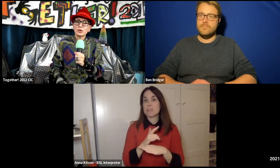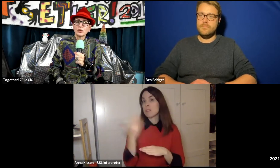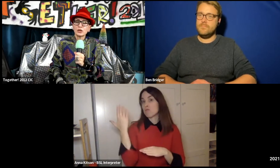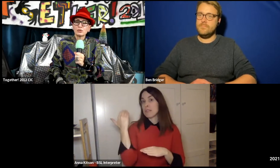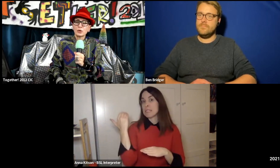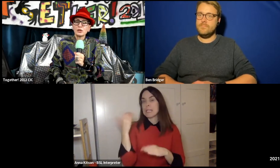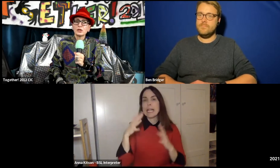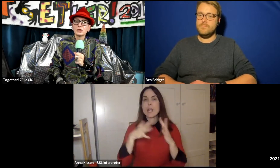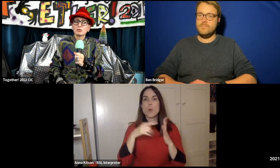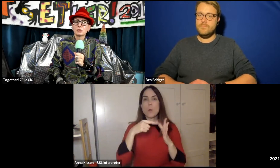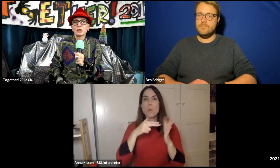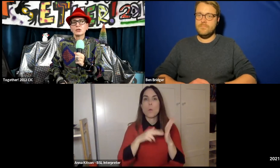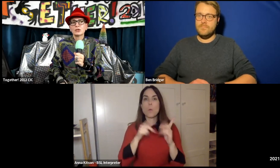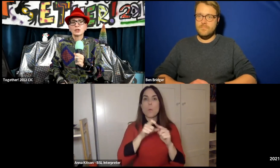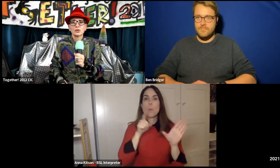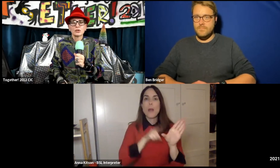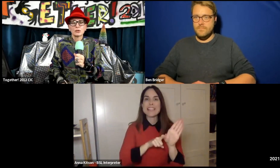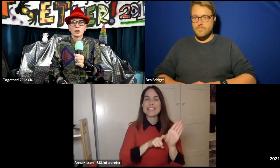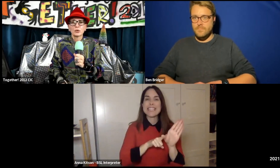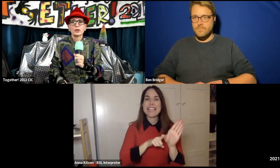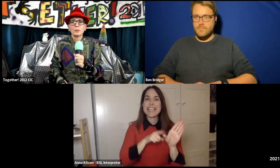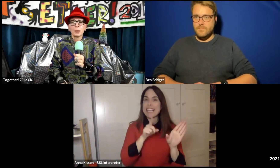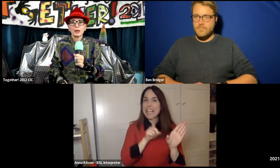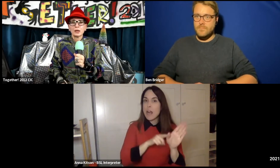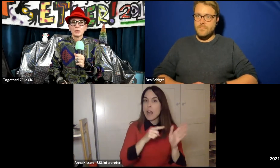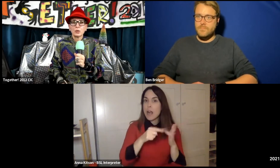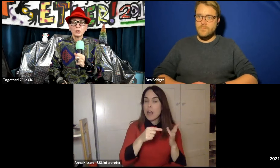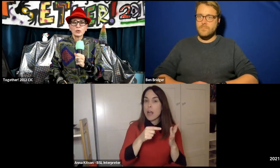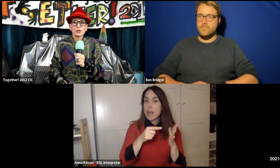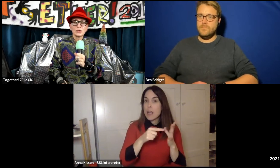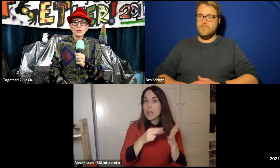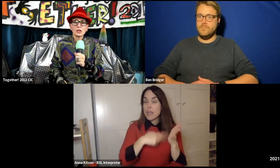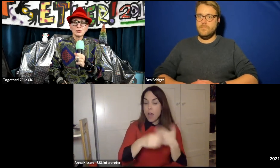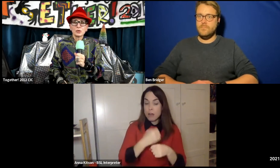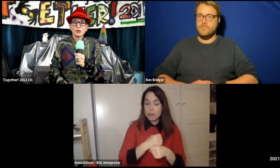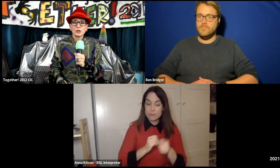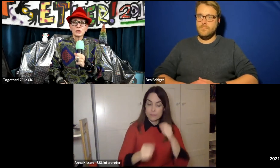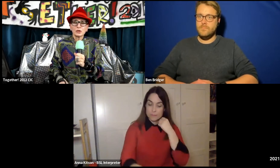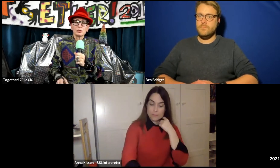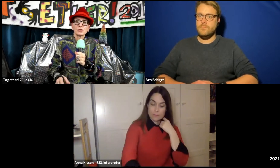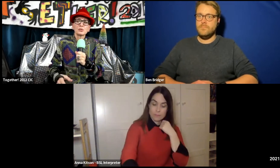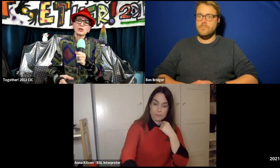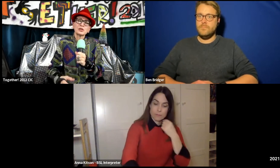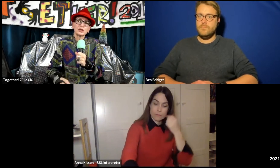wonder if Wendy is prepared to give us a poem. We'll see if we can persuade her,